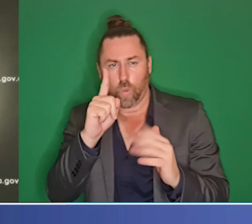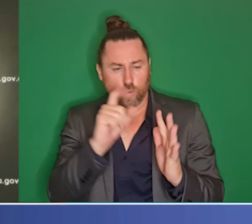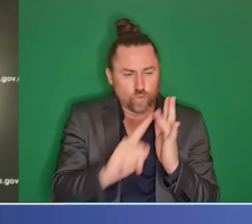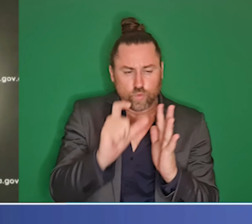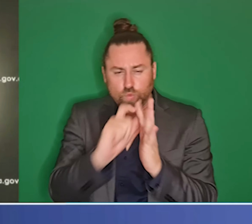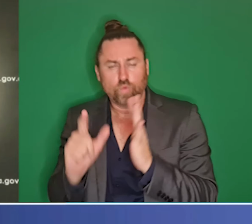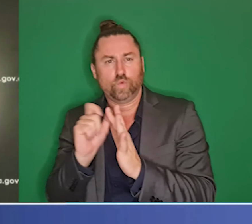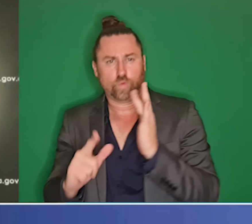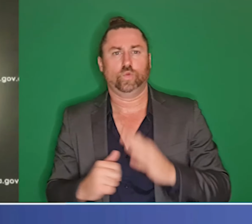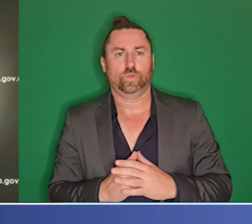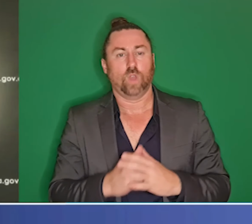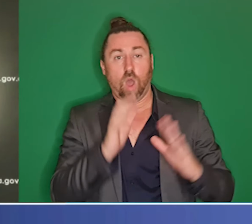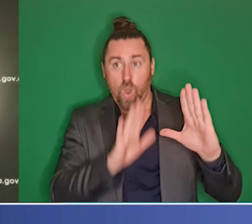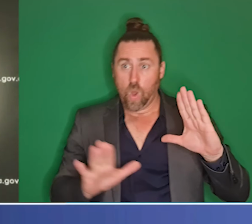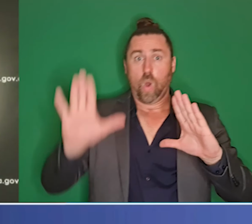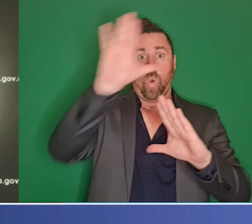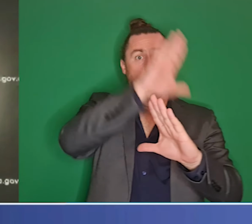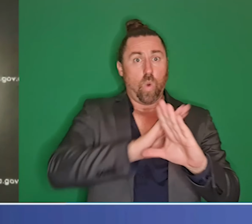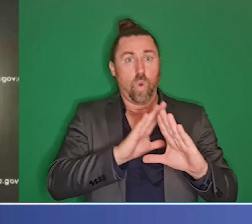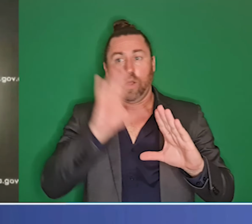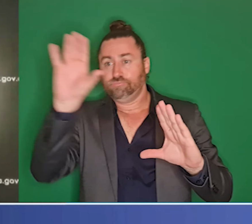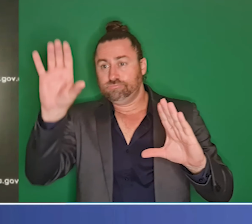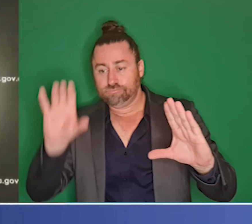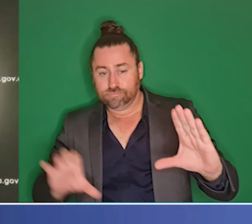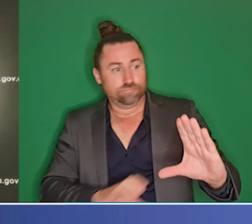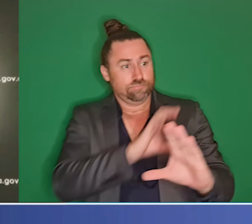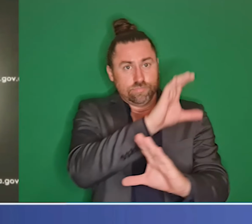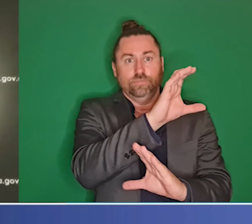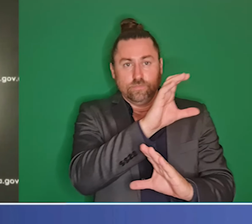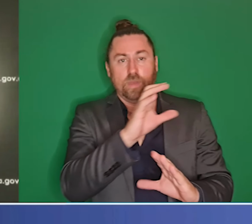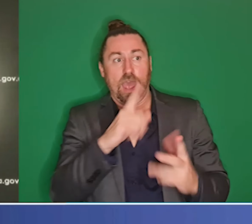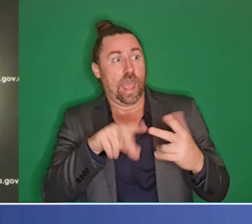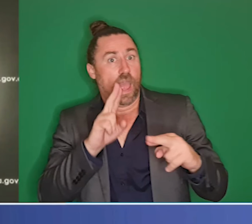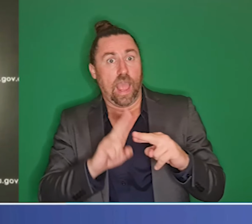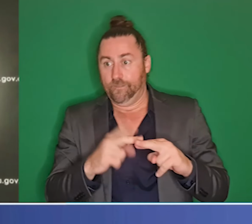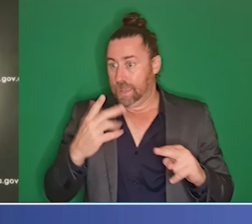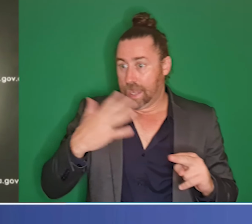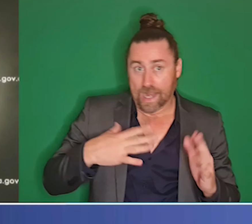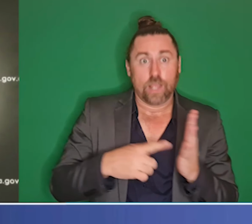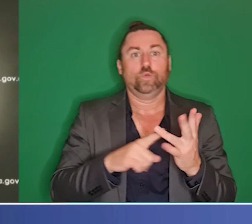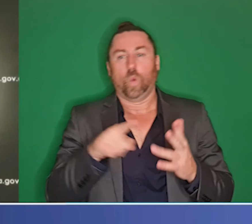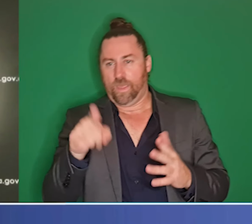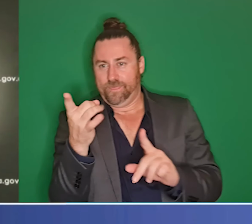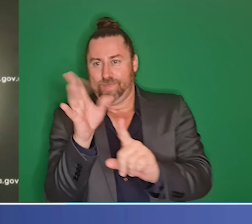The states and territories will, where necessary, work directly with the staff